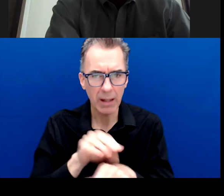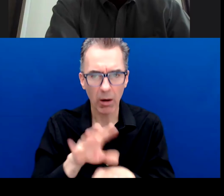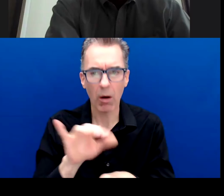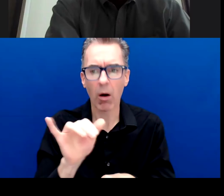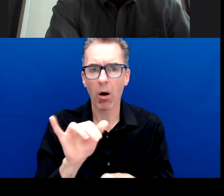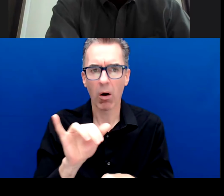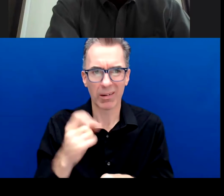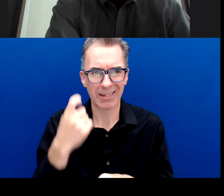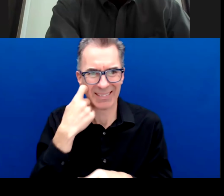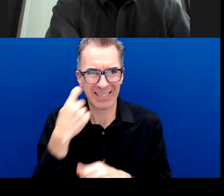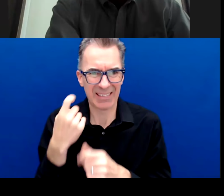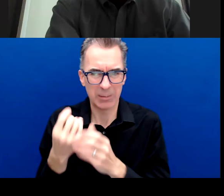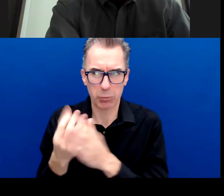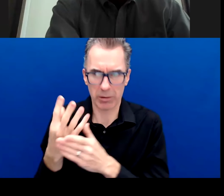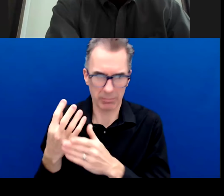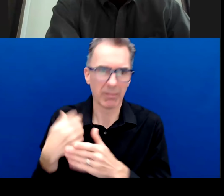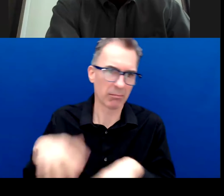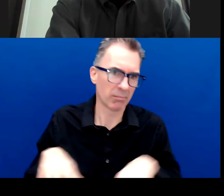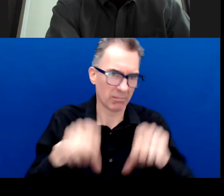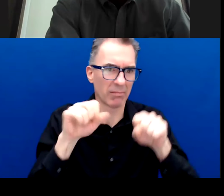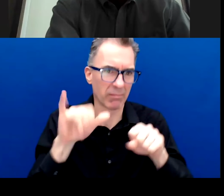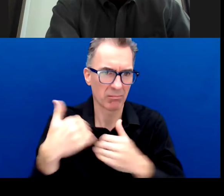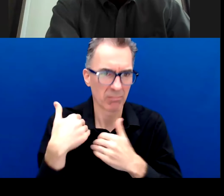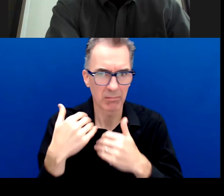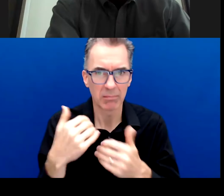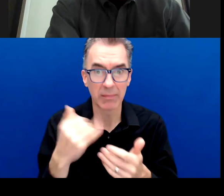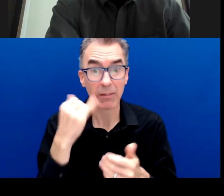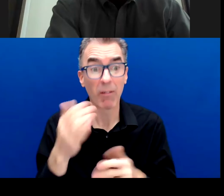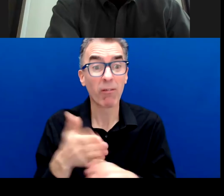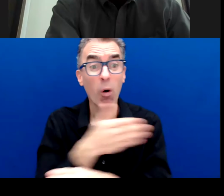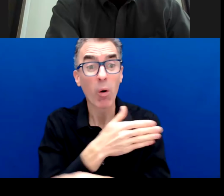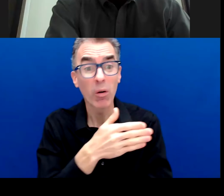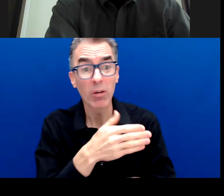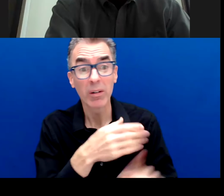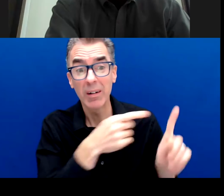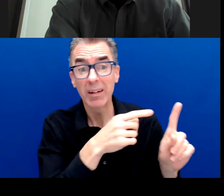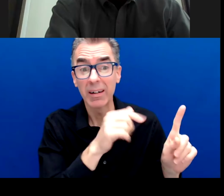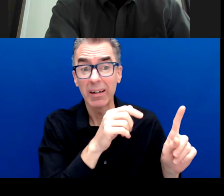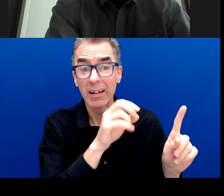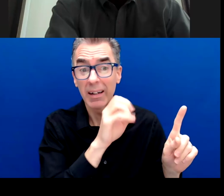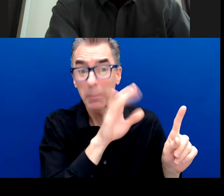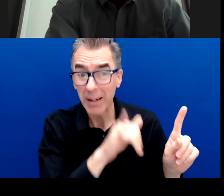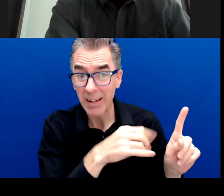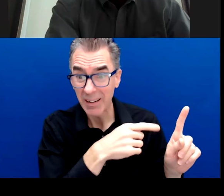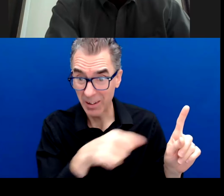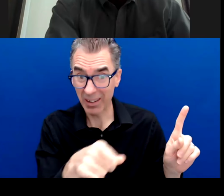So those of you who got used to Evie and, the great services she was providing, now you have me.